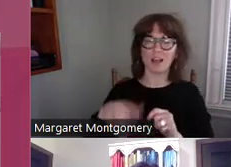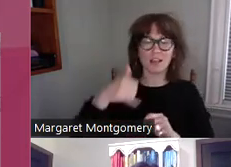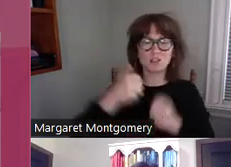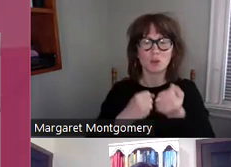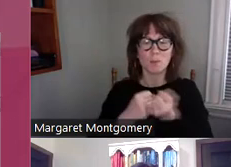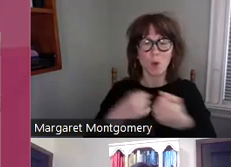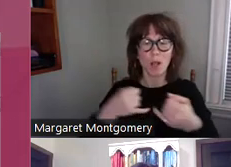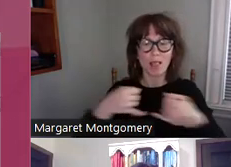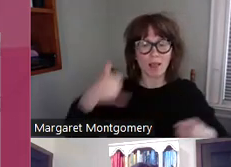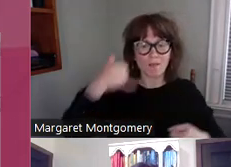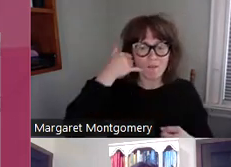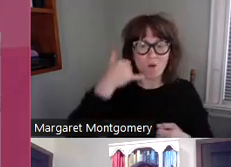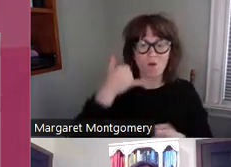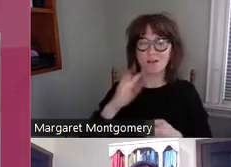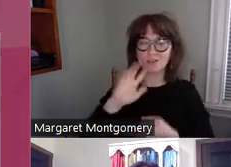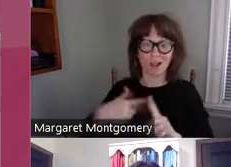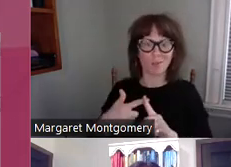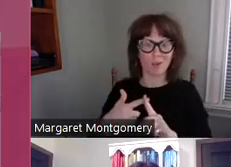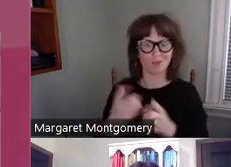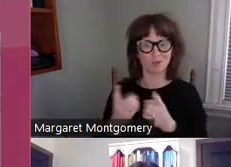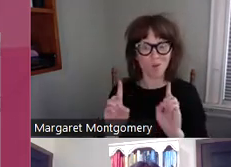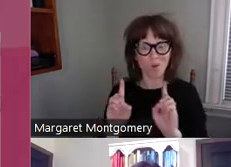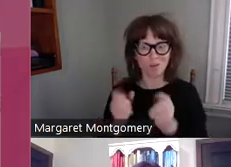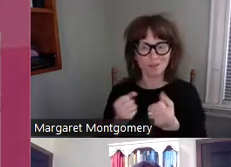12:02:54 A legal name, too, on the help line will legal personnel.